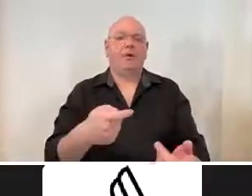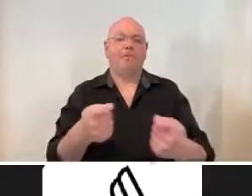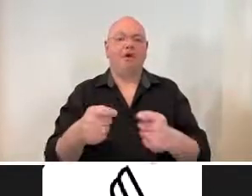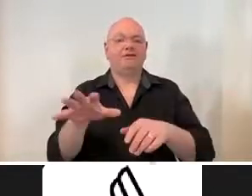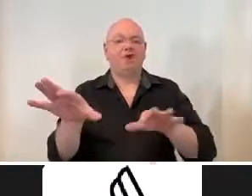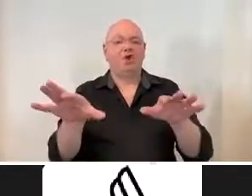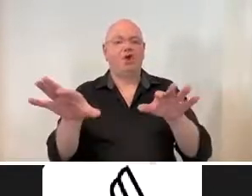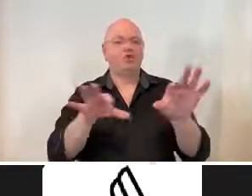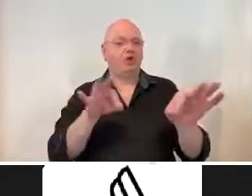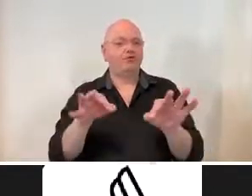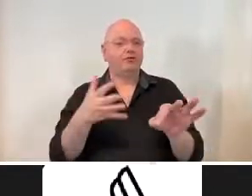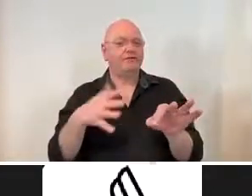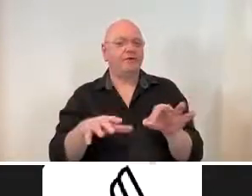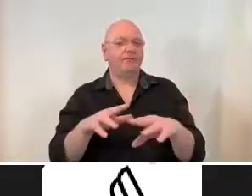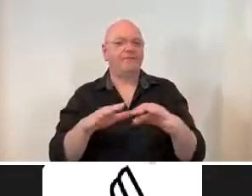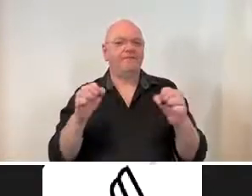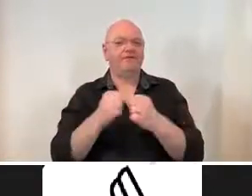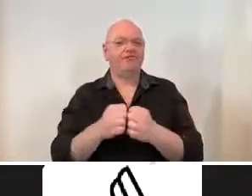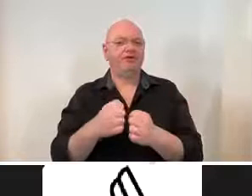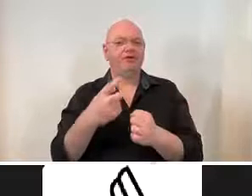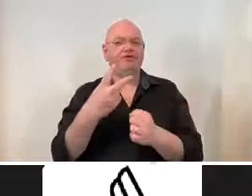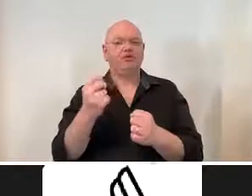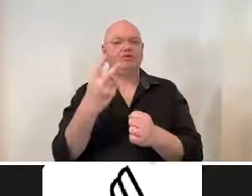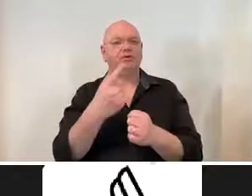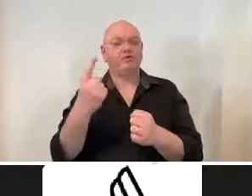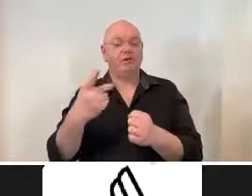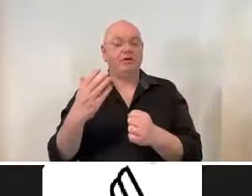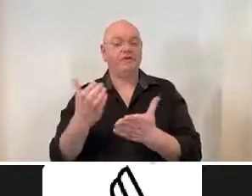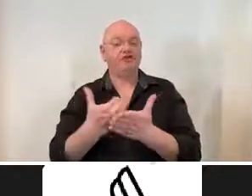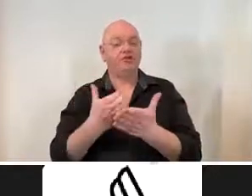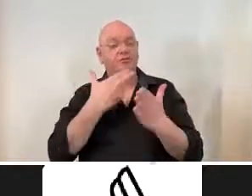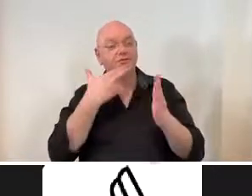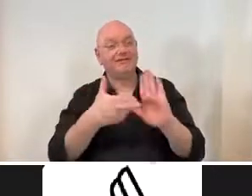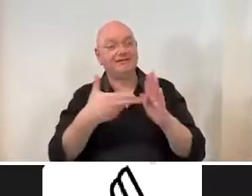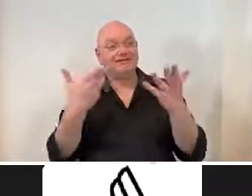interest to the community. We want to have considered needs. We document want to disrupt studios. We want to give